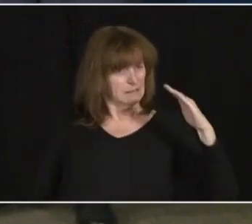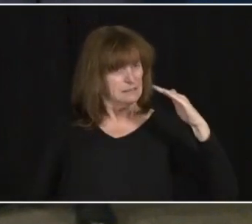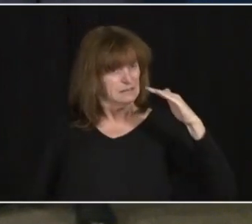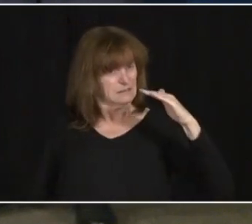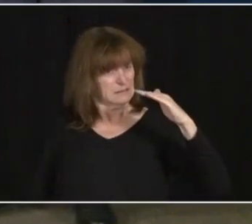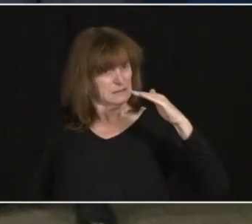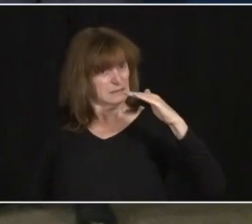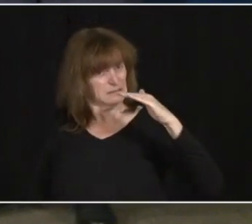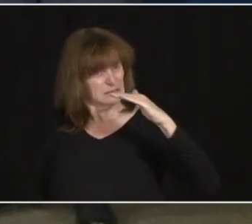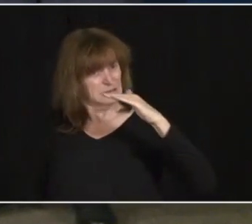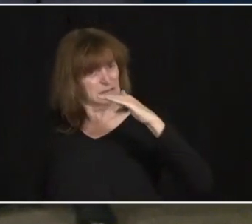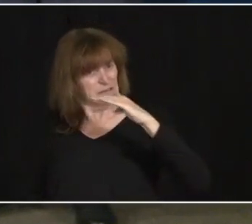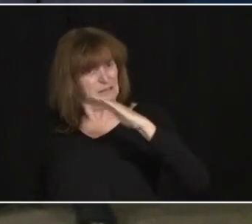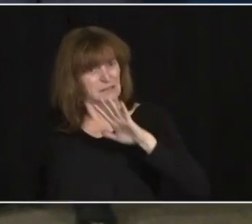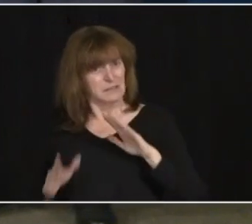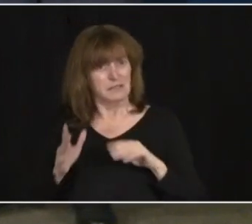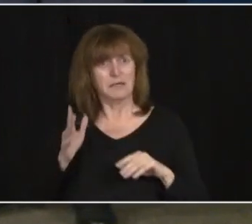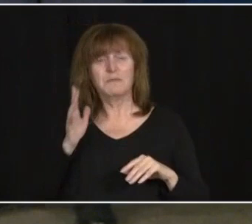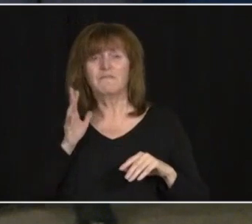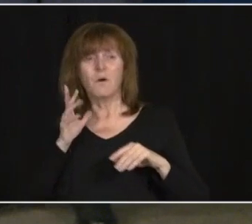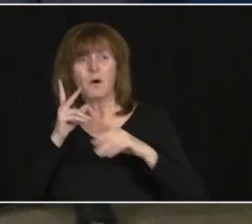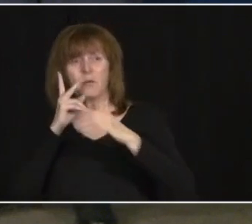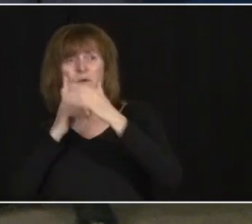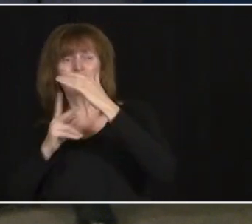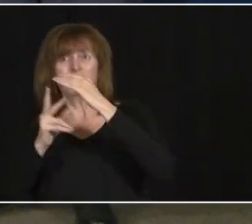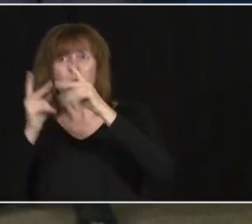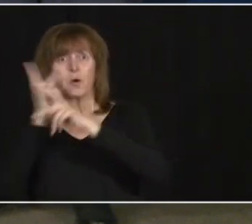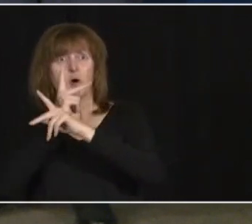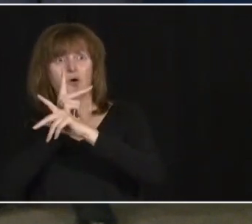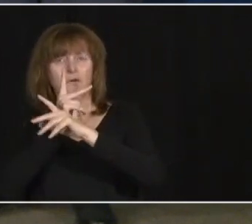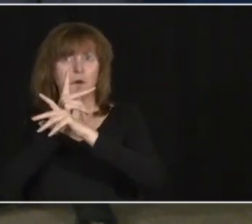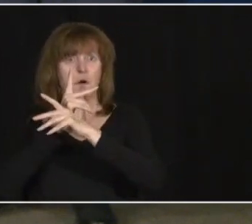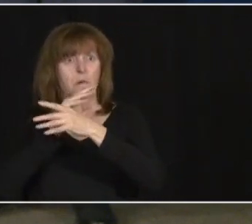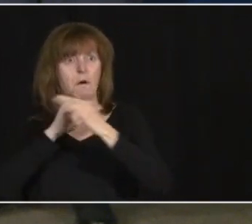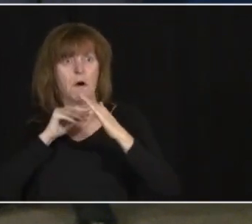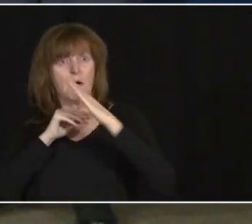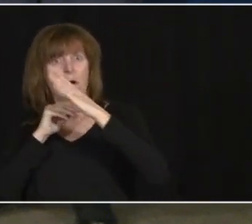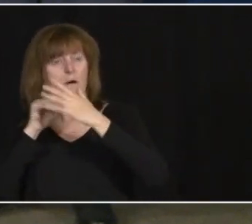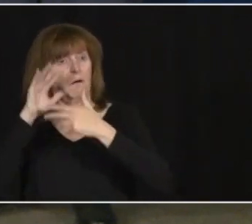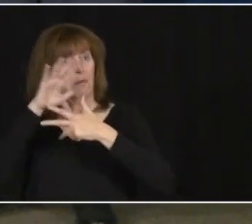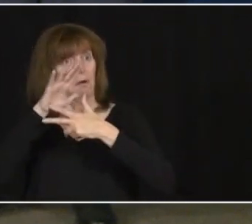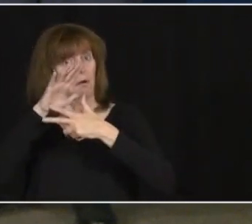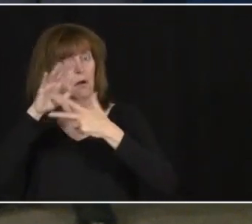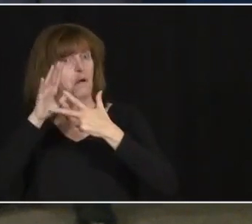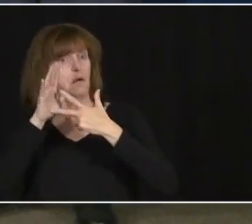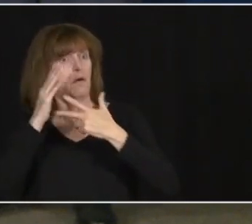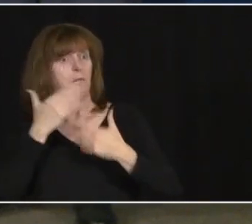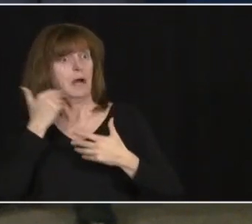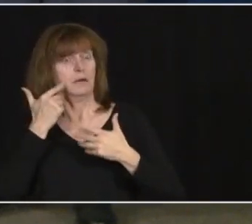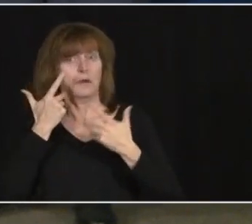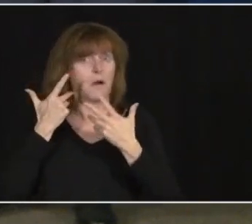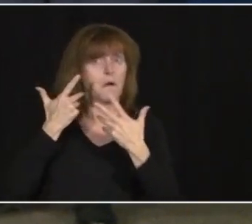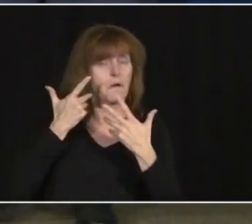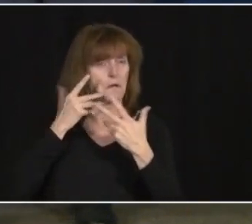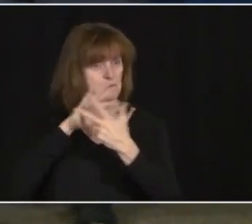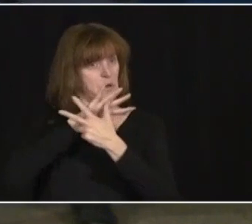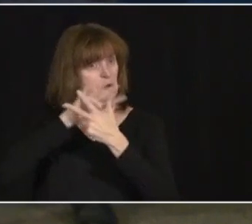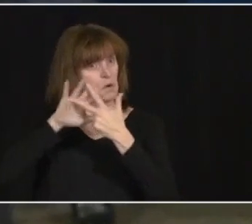And I think as you heard from the model letters with are moving from a worse to a middle to a best case Kenar row Joe.